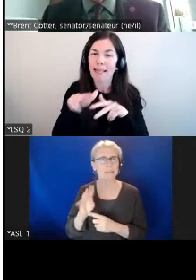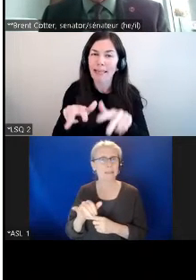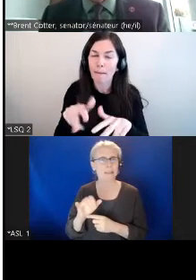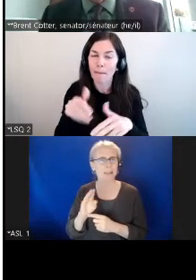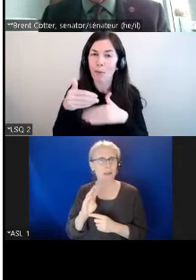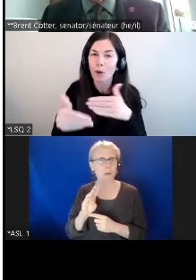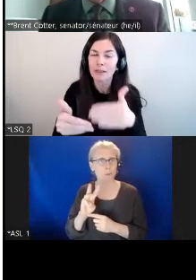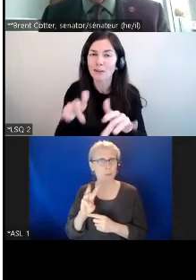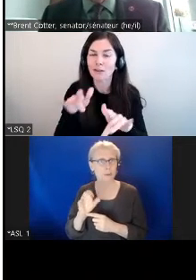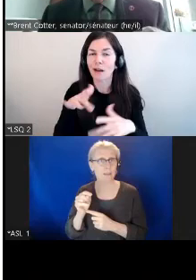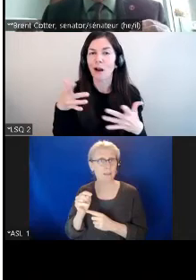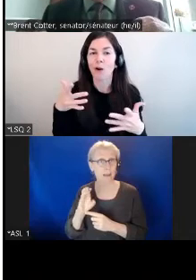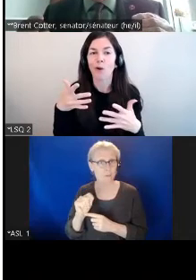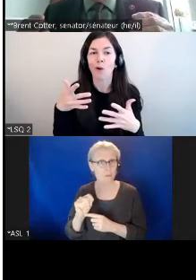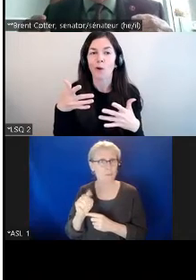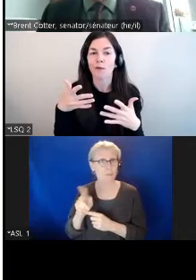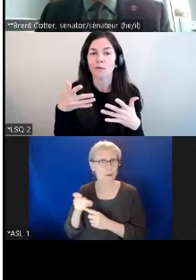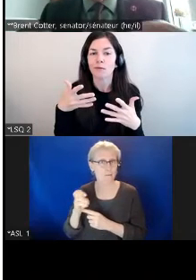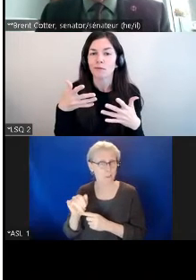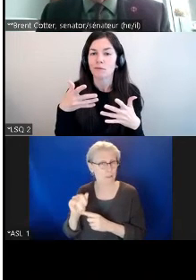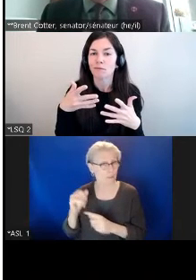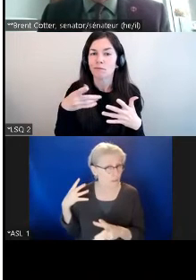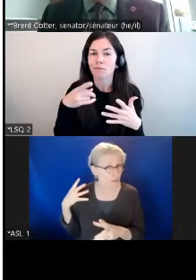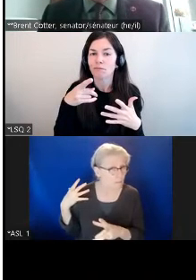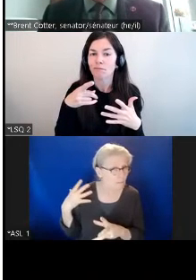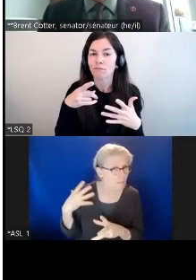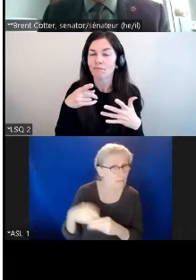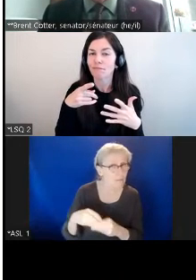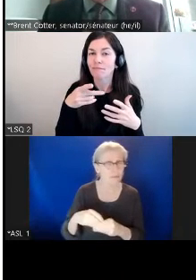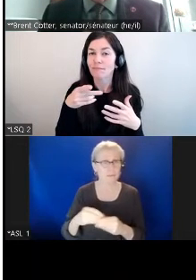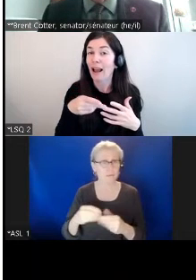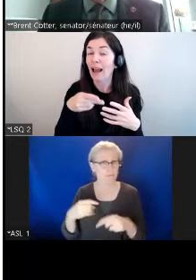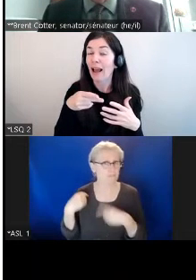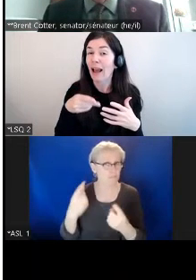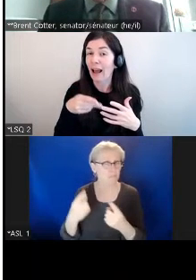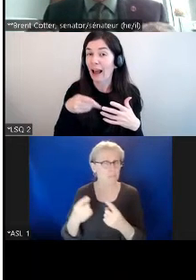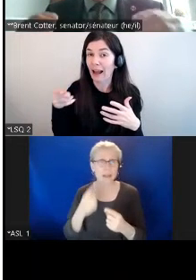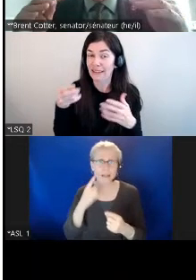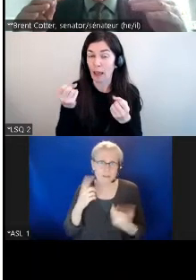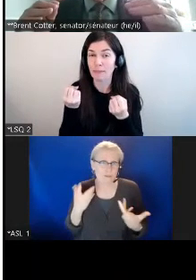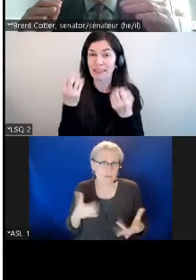ADVOCACY GROUPS HAVE DONE, THE EARLY PART OF THAT WORK I THINK HAS ALREADY BEEN DONE. THIS HAS BEEN